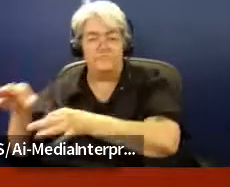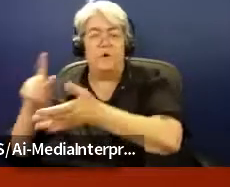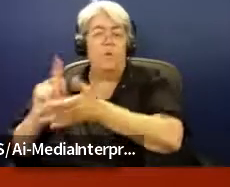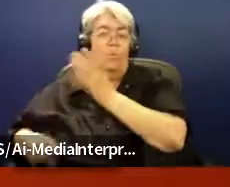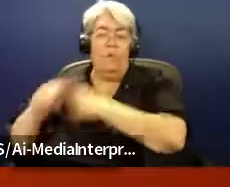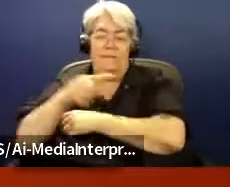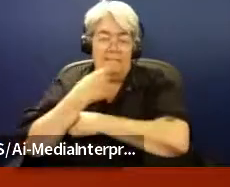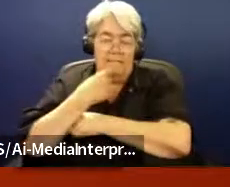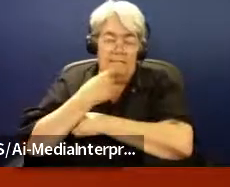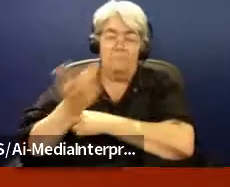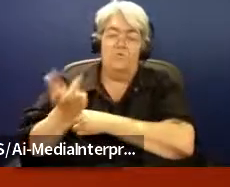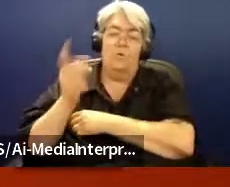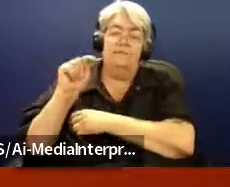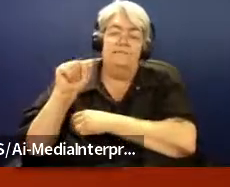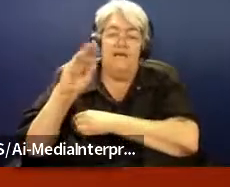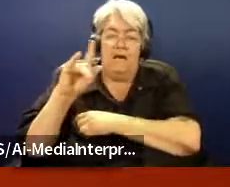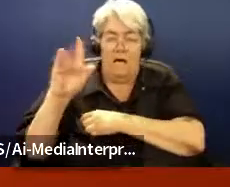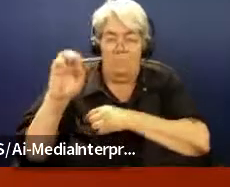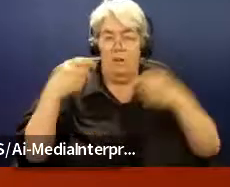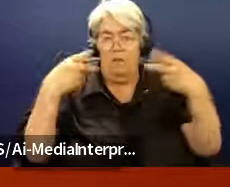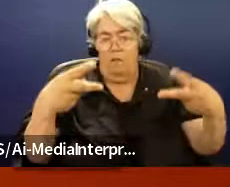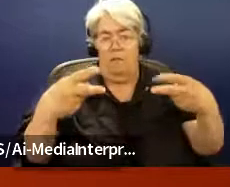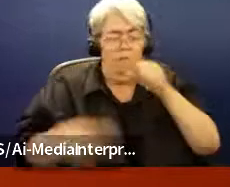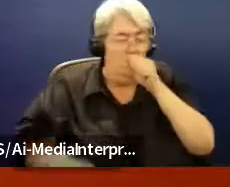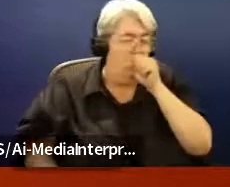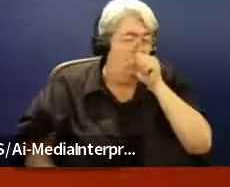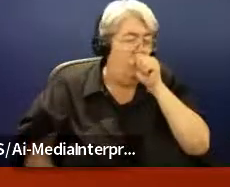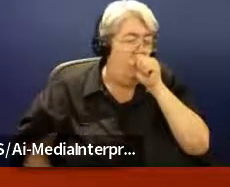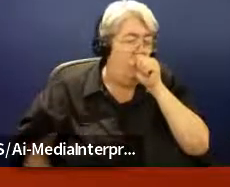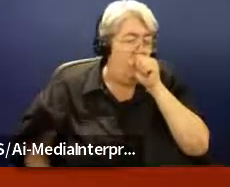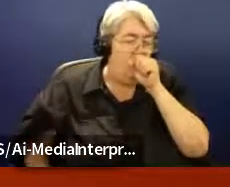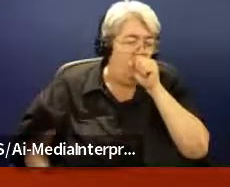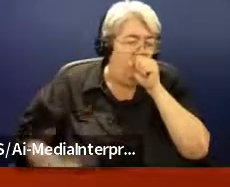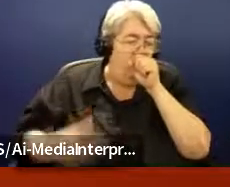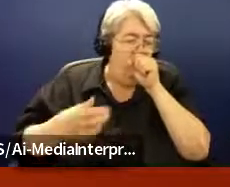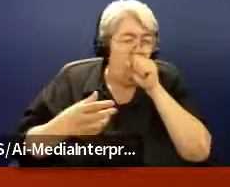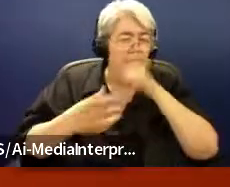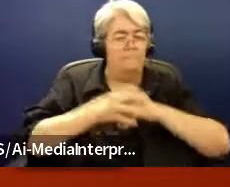summary in alt text and try to provide a breakdown through other means. Maybe use a table,